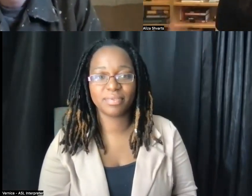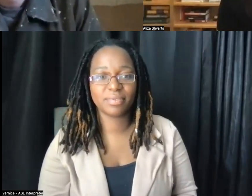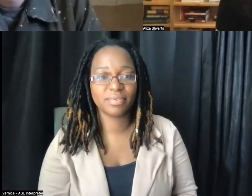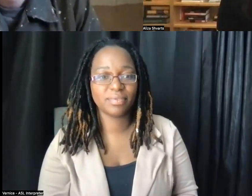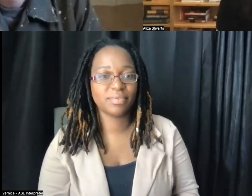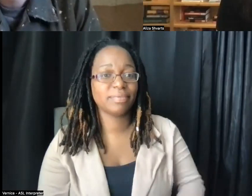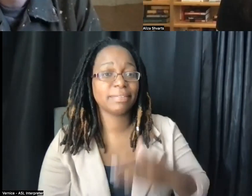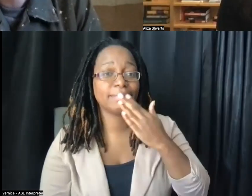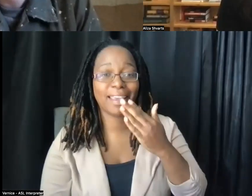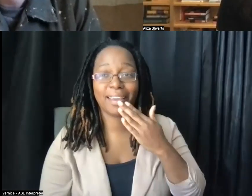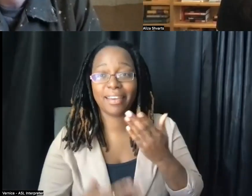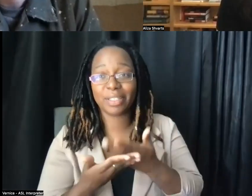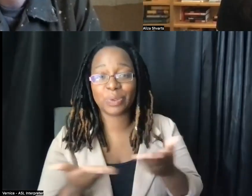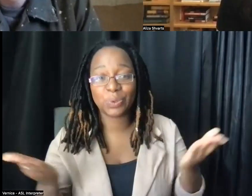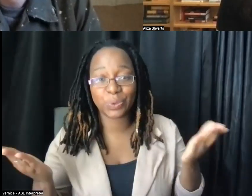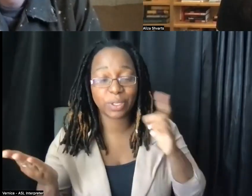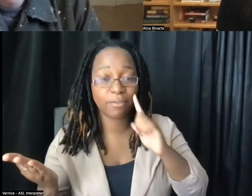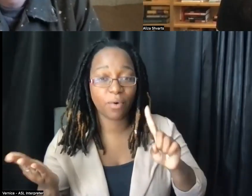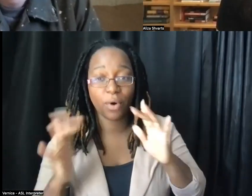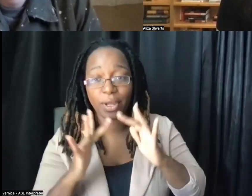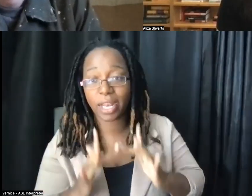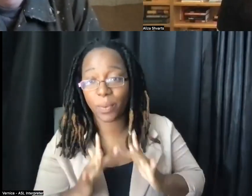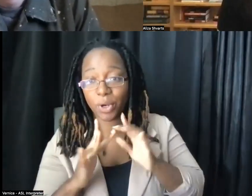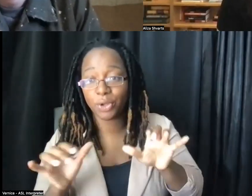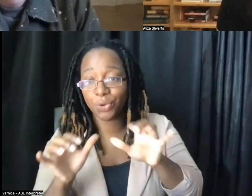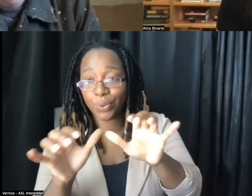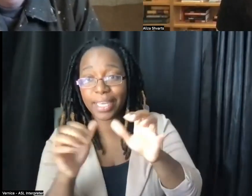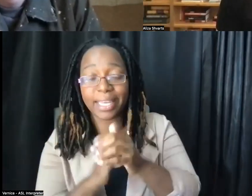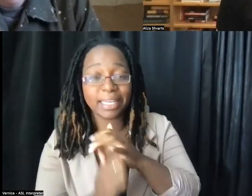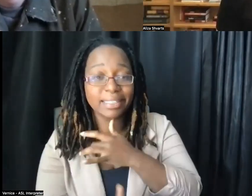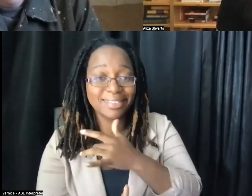I really appreciate that. ALIZA SHVARTS: It is true!